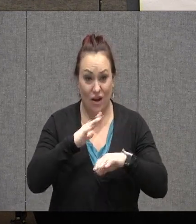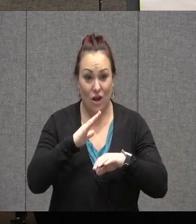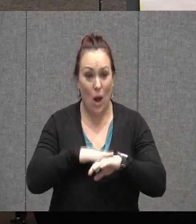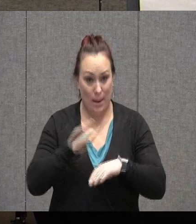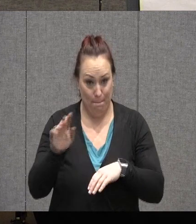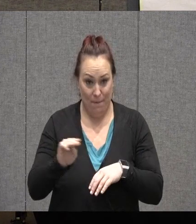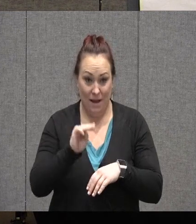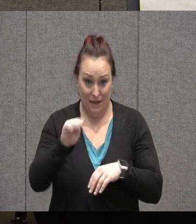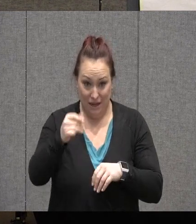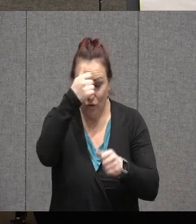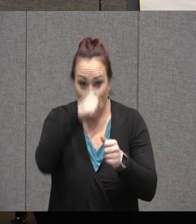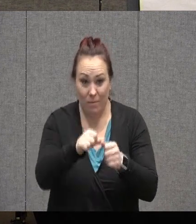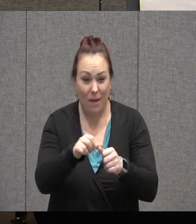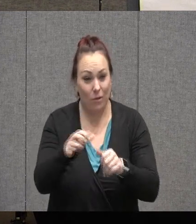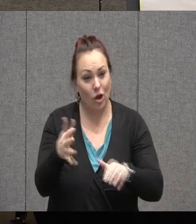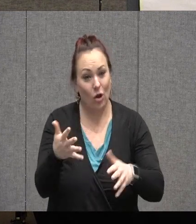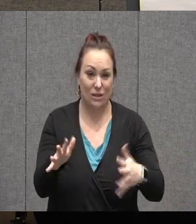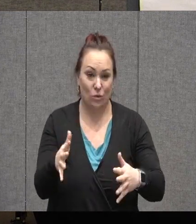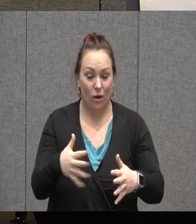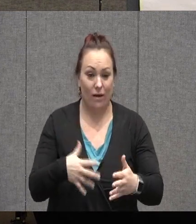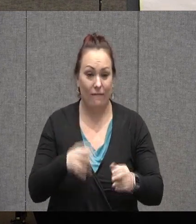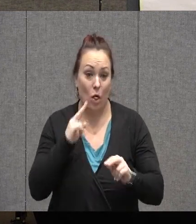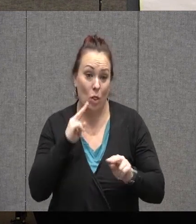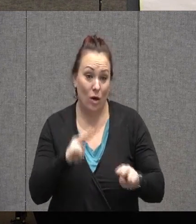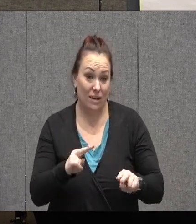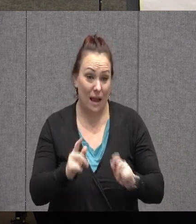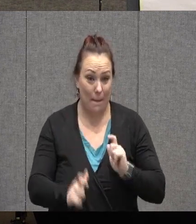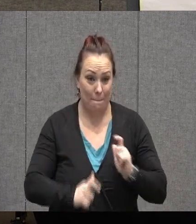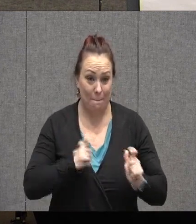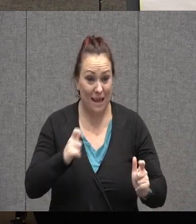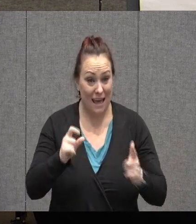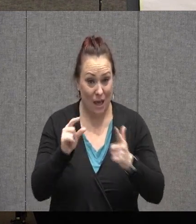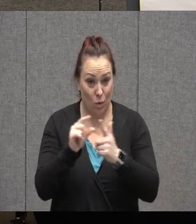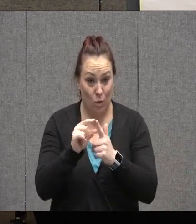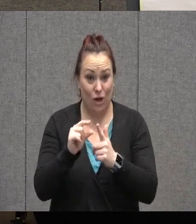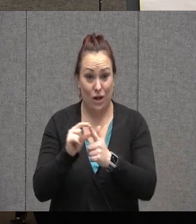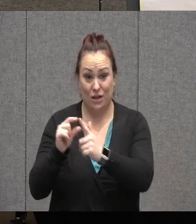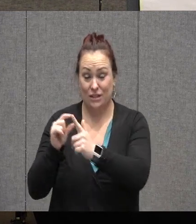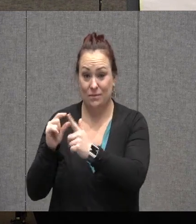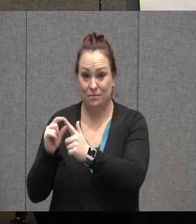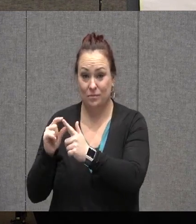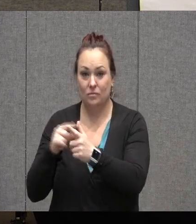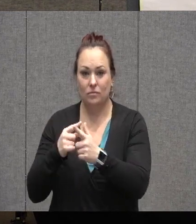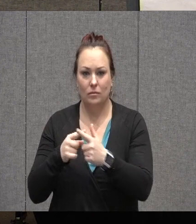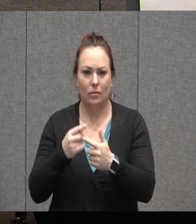Do you remember, we sort of looked at some big words. And then we looked at some things that